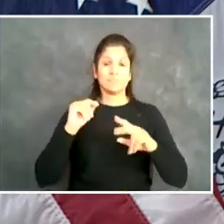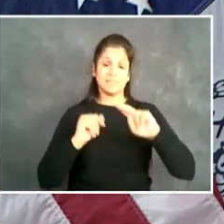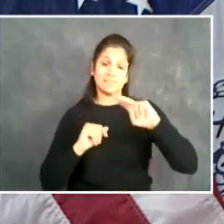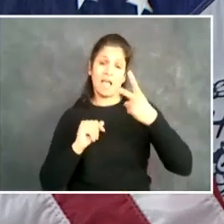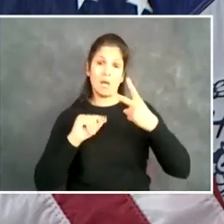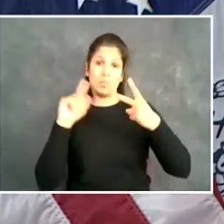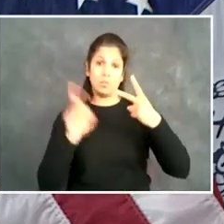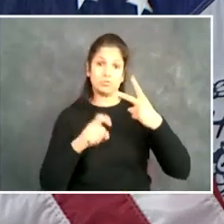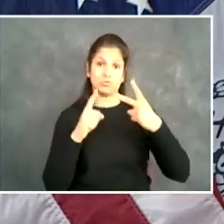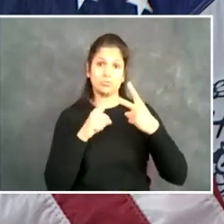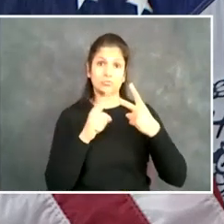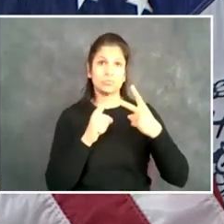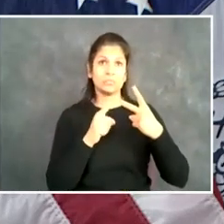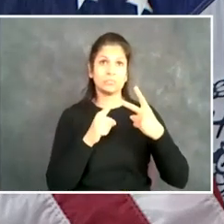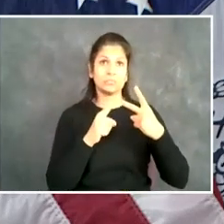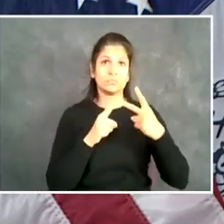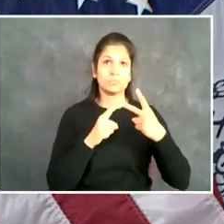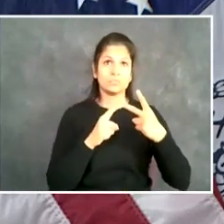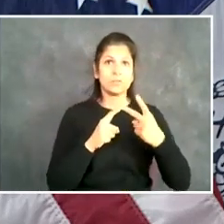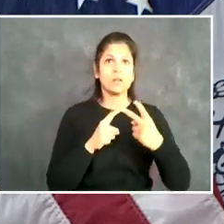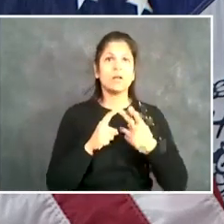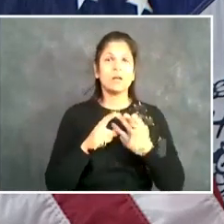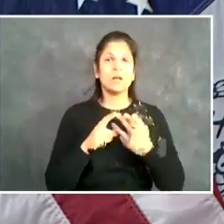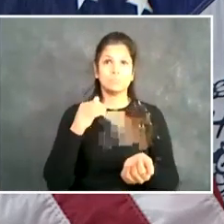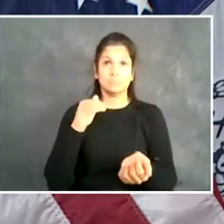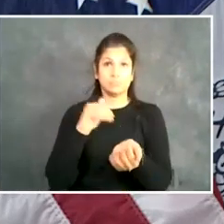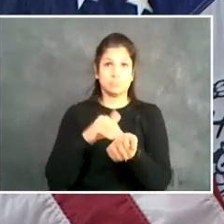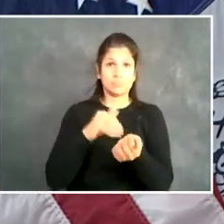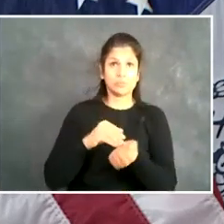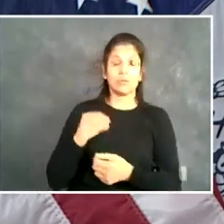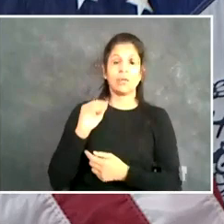PHYSICALLY, SINCE THE CORONAVIRUS? AND FOR DR. BARBOT, CAN YOU EXPLAIN THE EPIDEMIOLOGY WITH